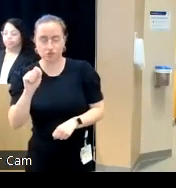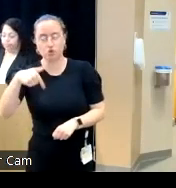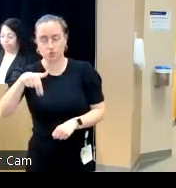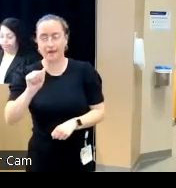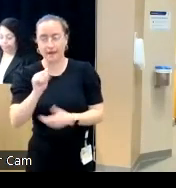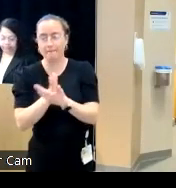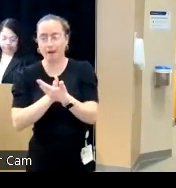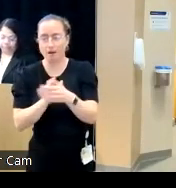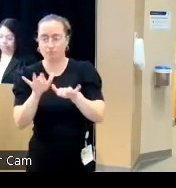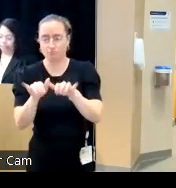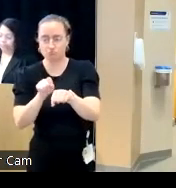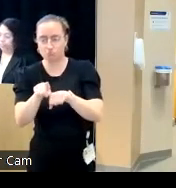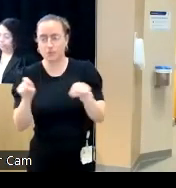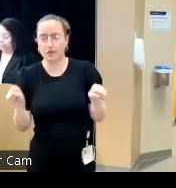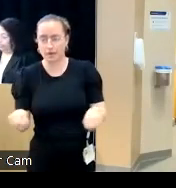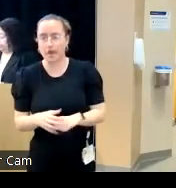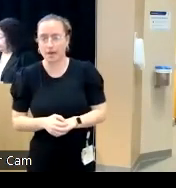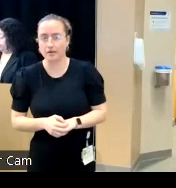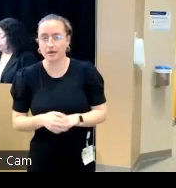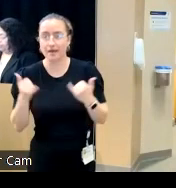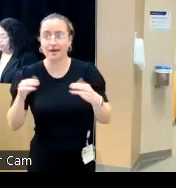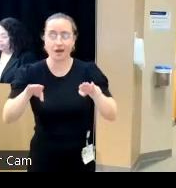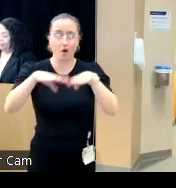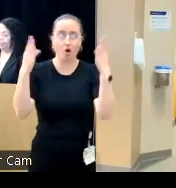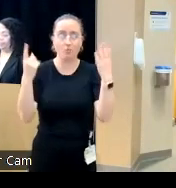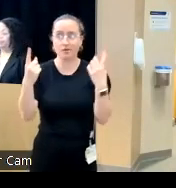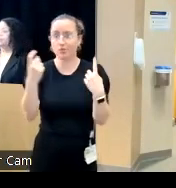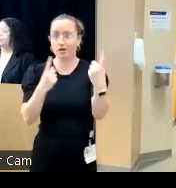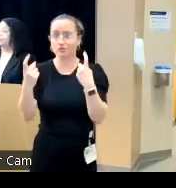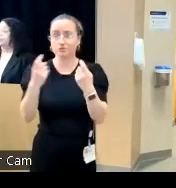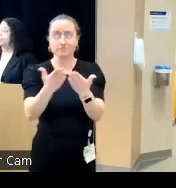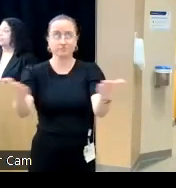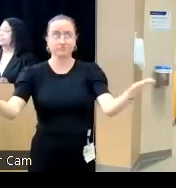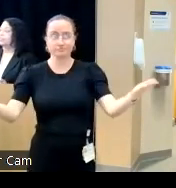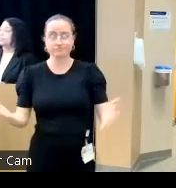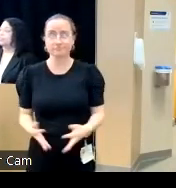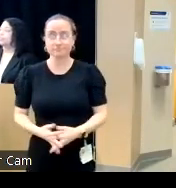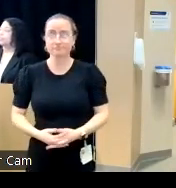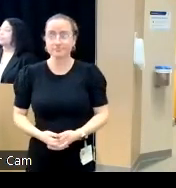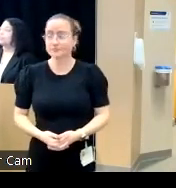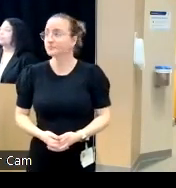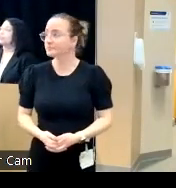Q a box and we're open to questions from the audience folks have one please